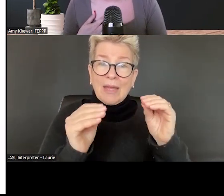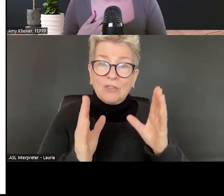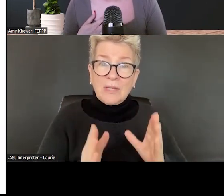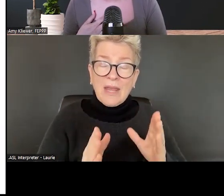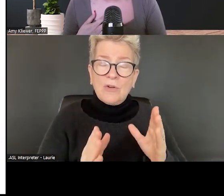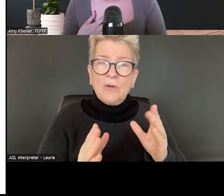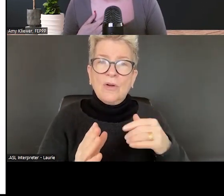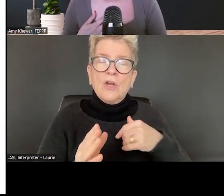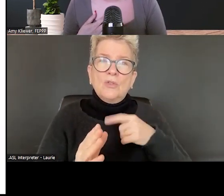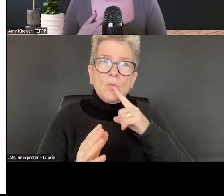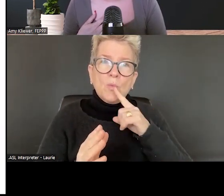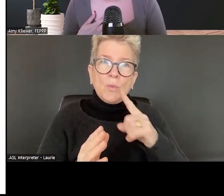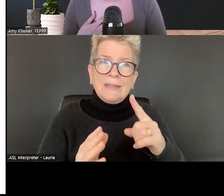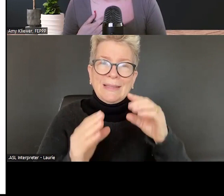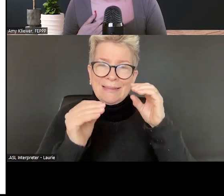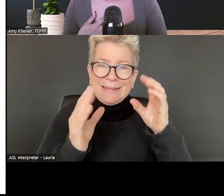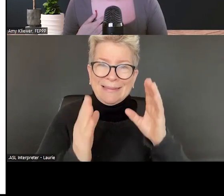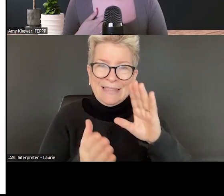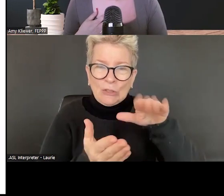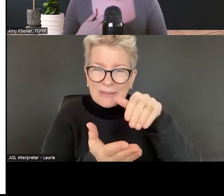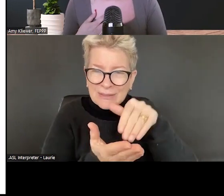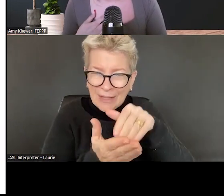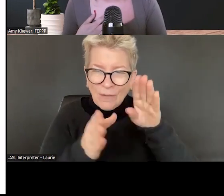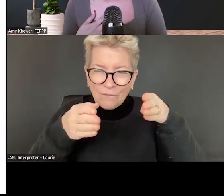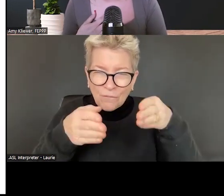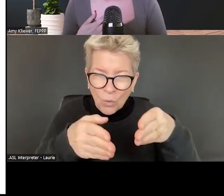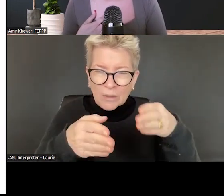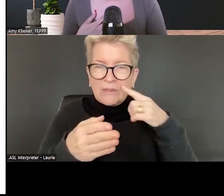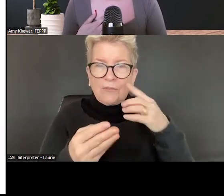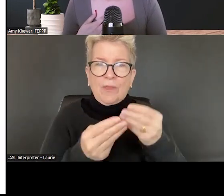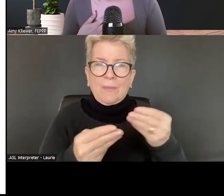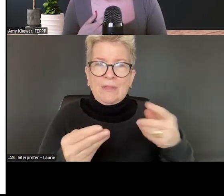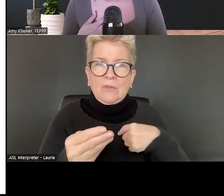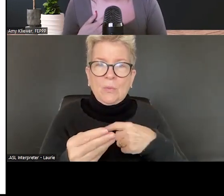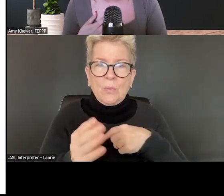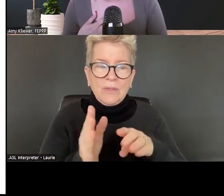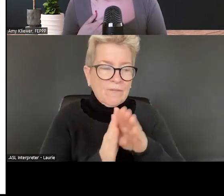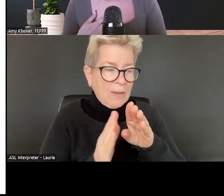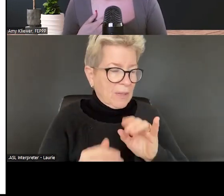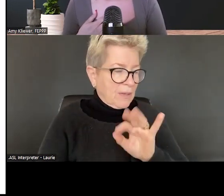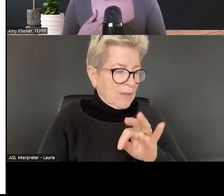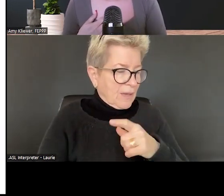focus to the materials that we develop. If we put a link in there, it should be a direct link,